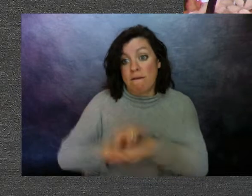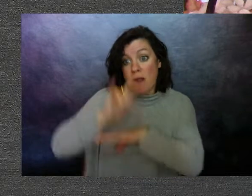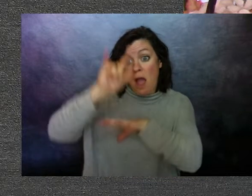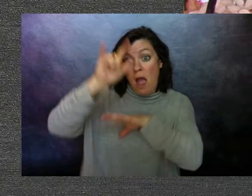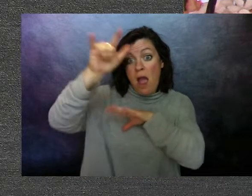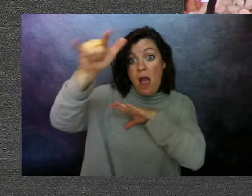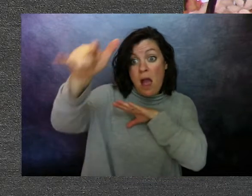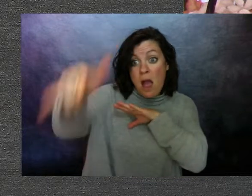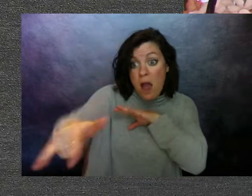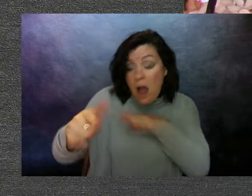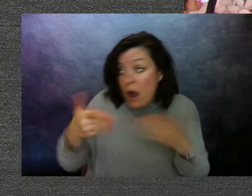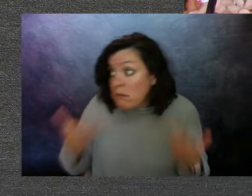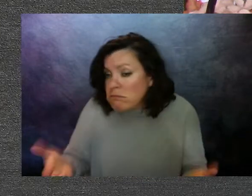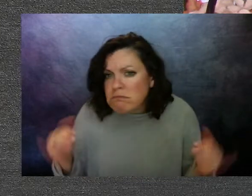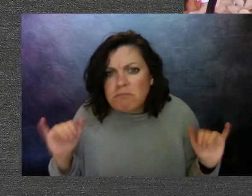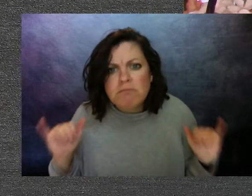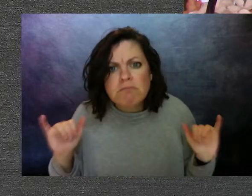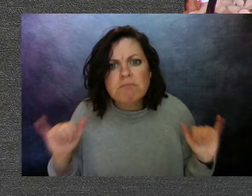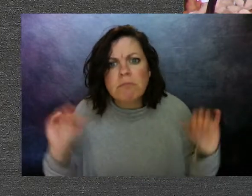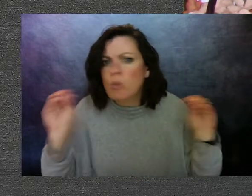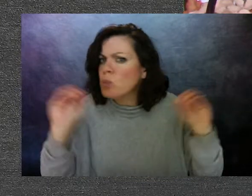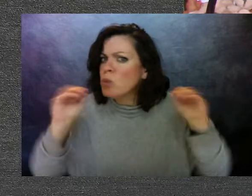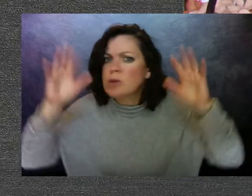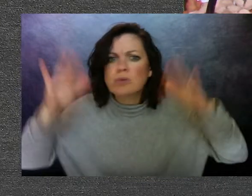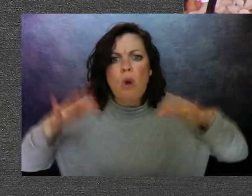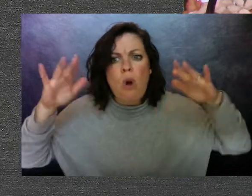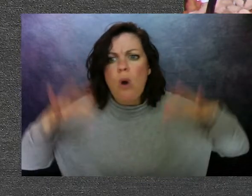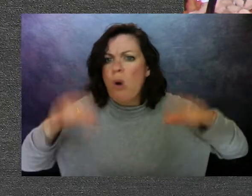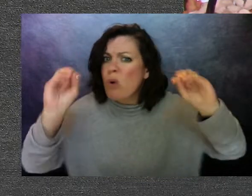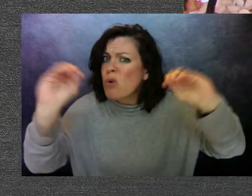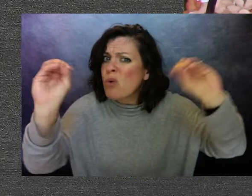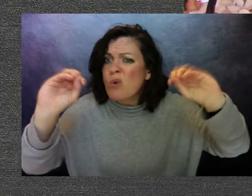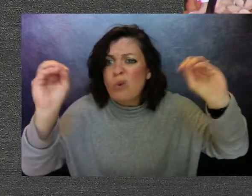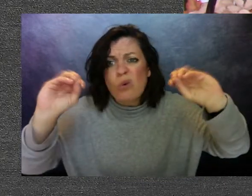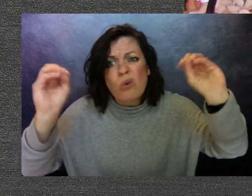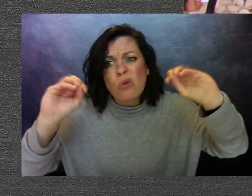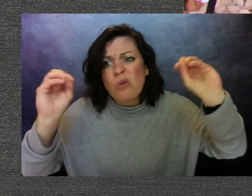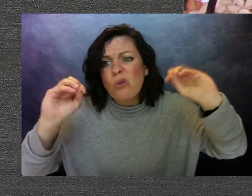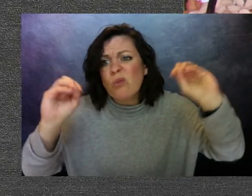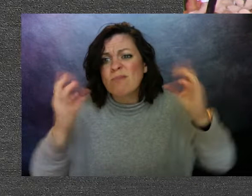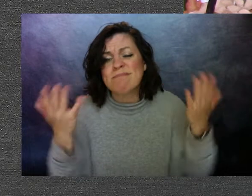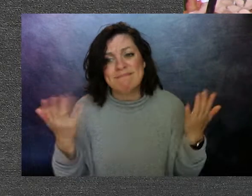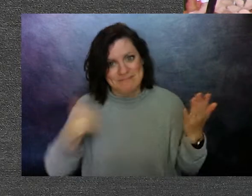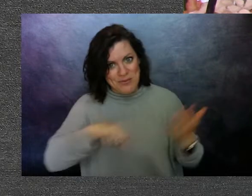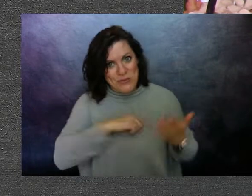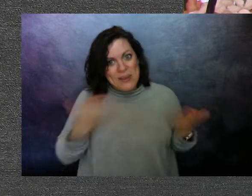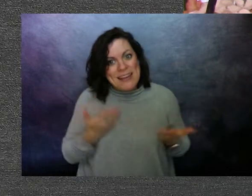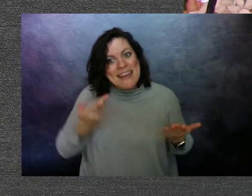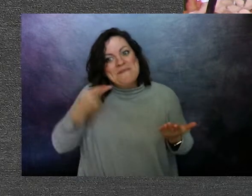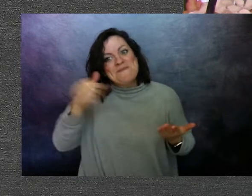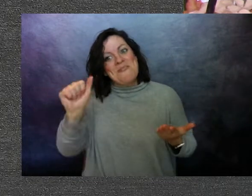it doesn't get cold there, there's not typically snow on the ground, so they do not have all of the seasons.